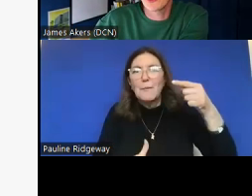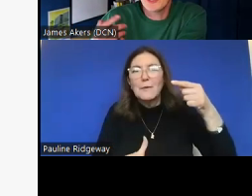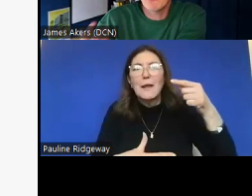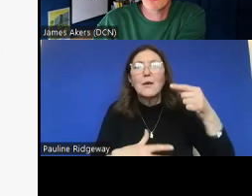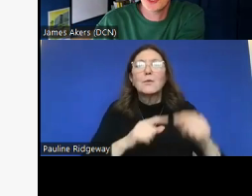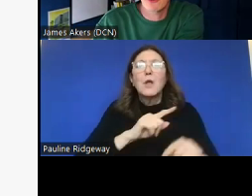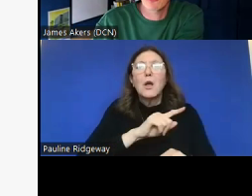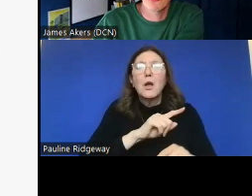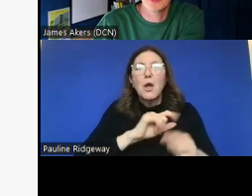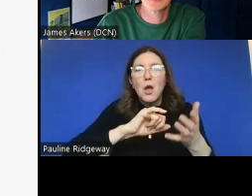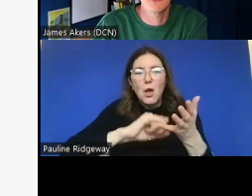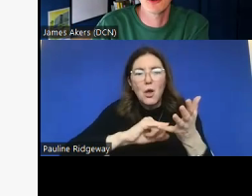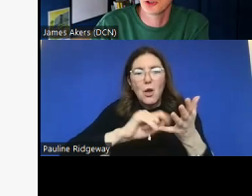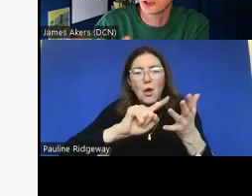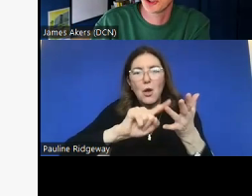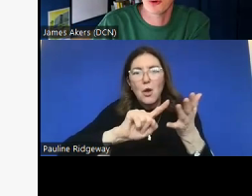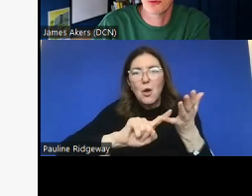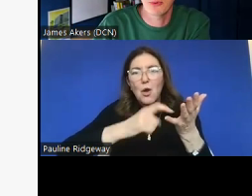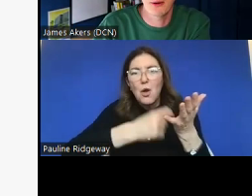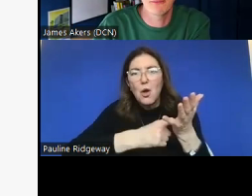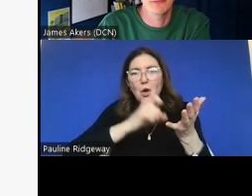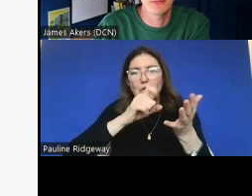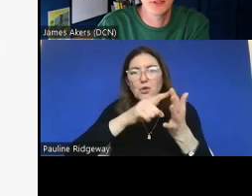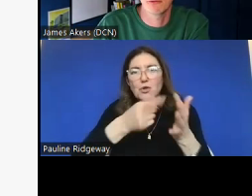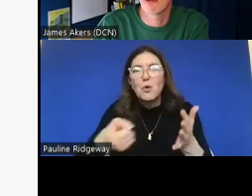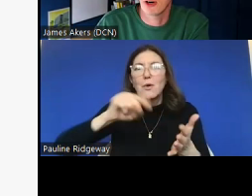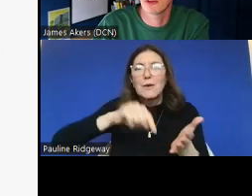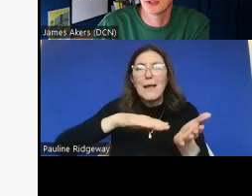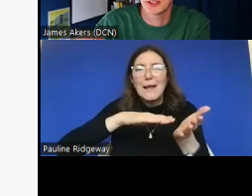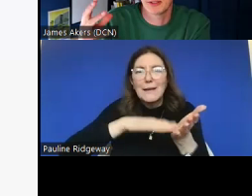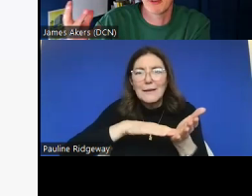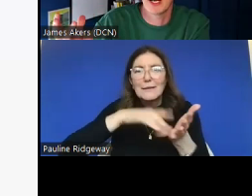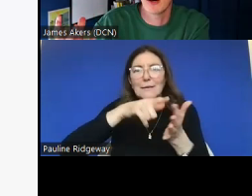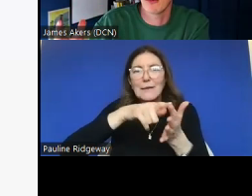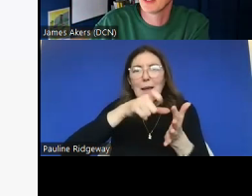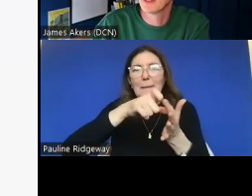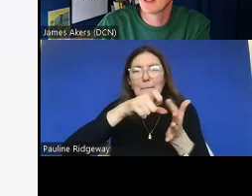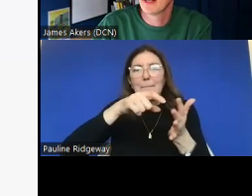The default channel group itself will just show referral as the really high one.